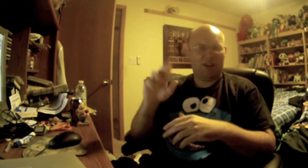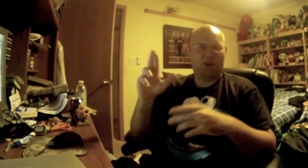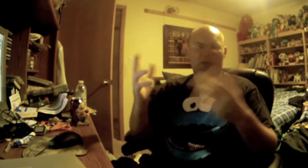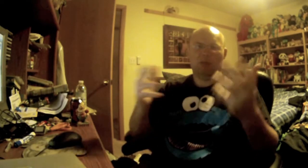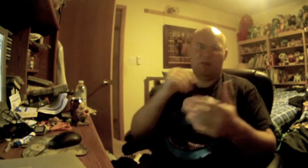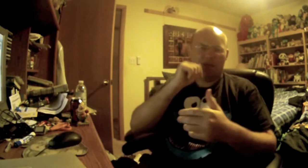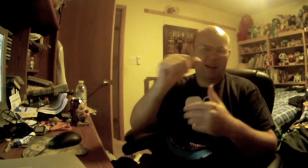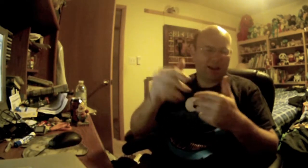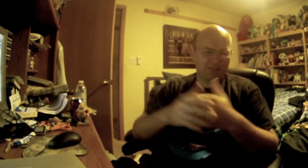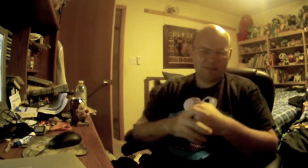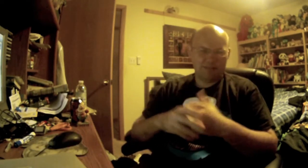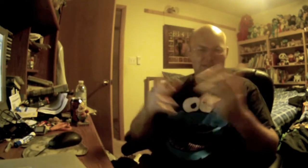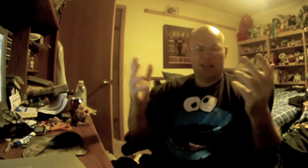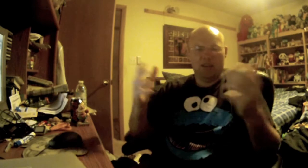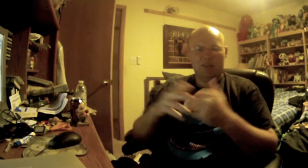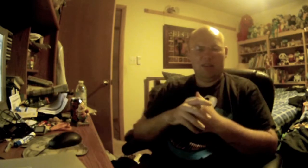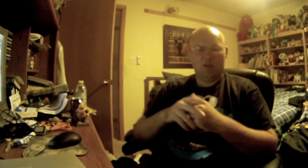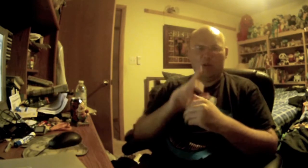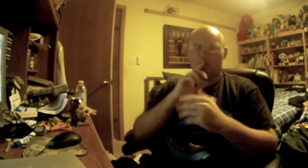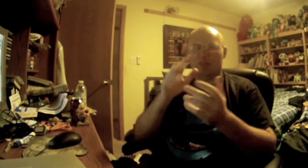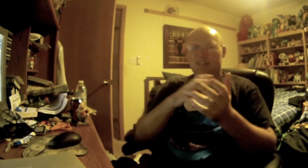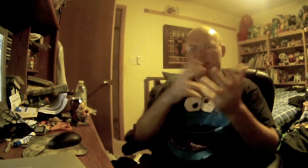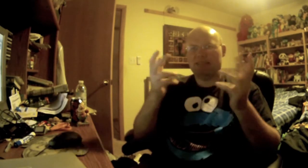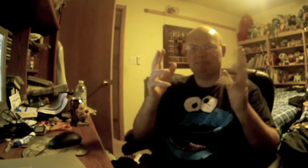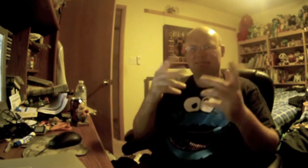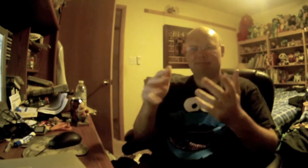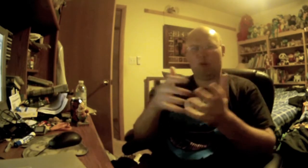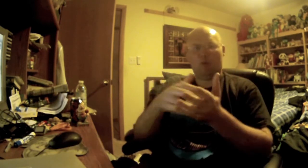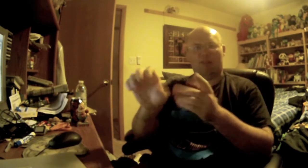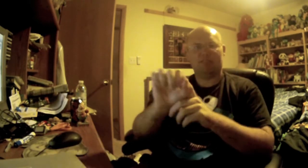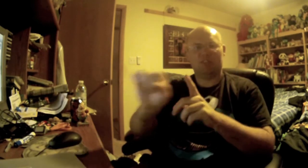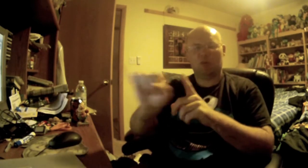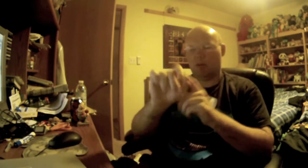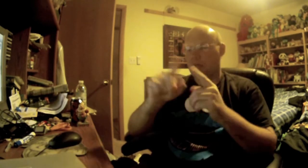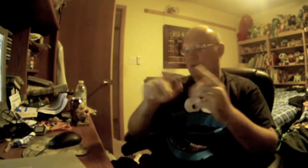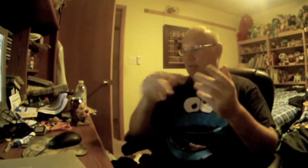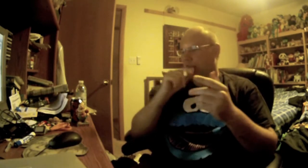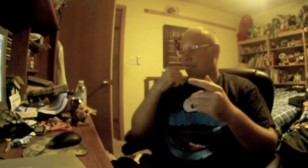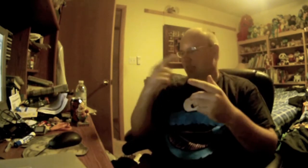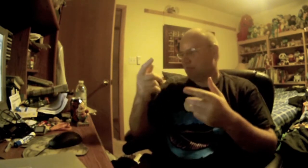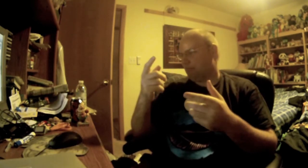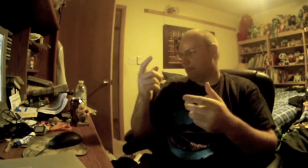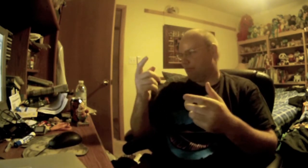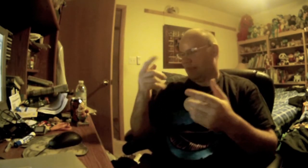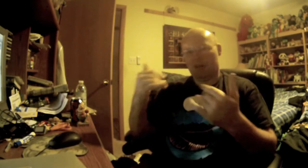Perhaps another day or never. There are some rough situations in the story.